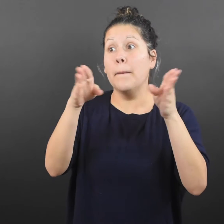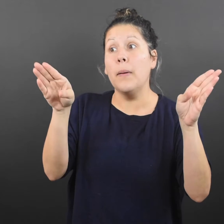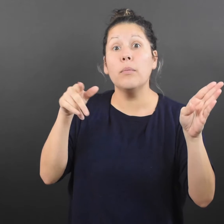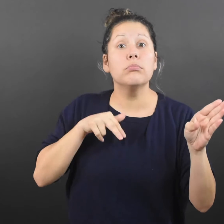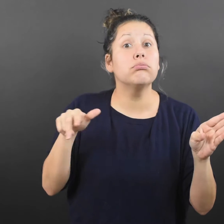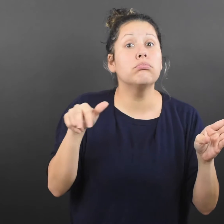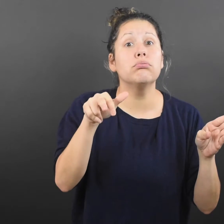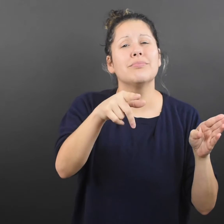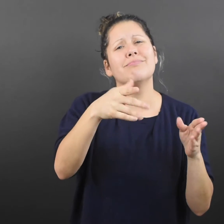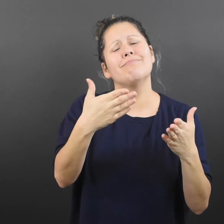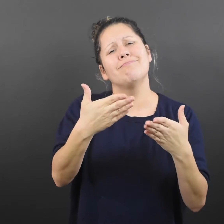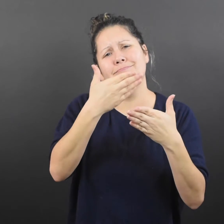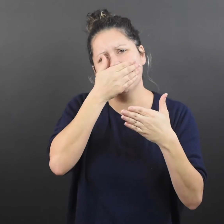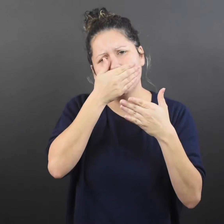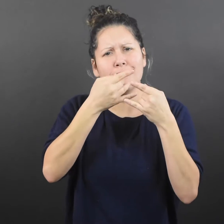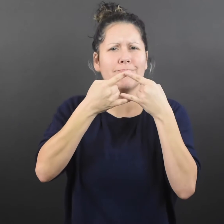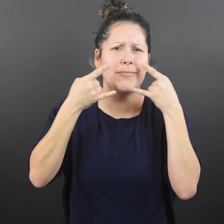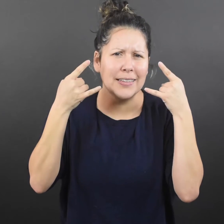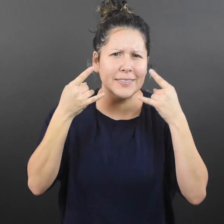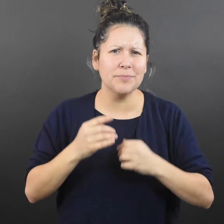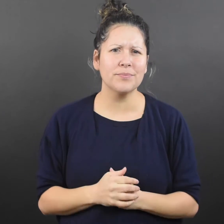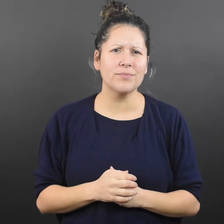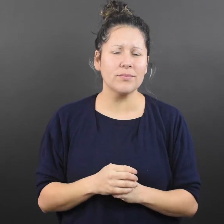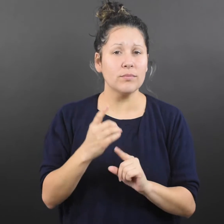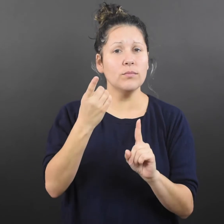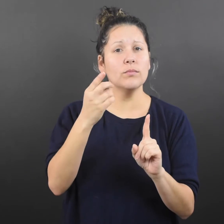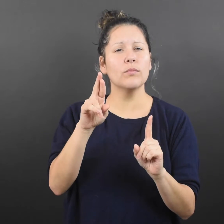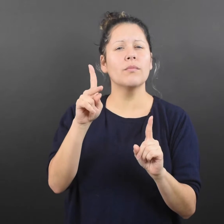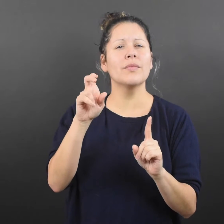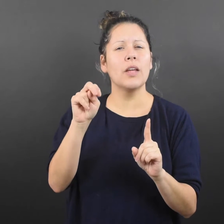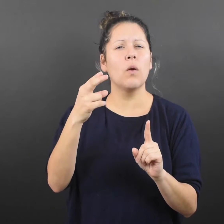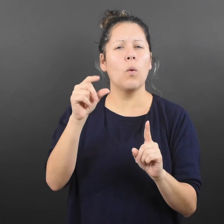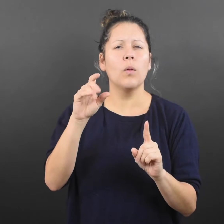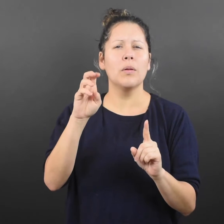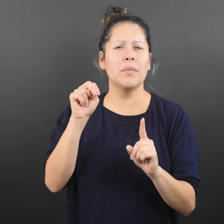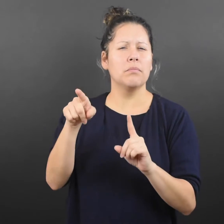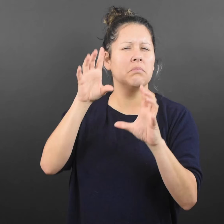has been an enormous support for our staff. Unfortunately, the current surge of